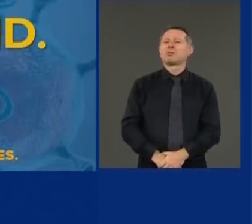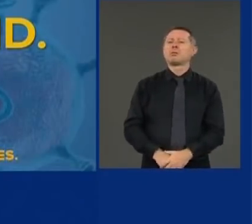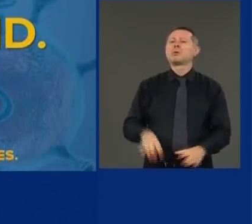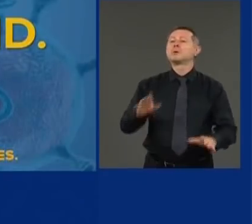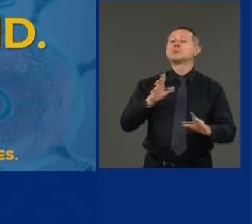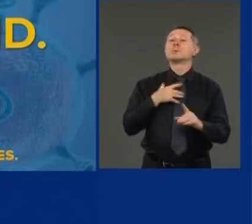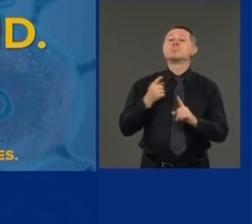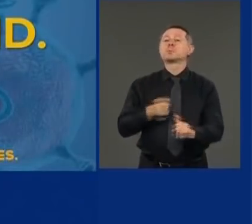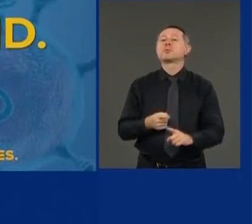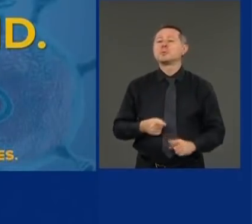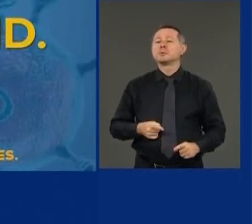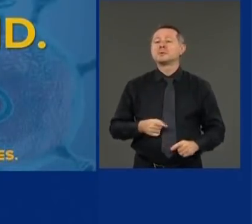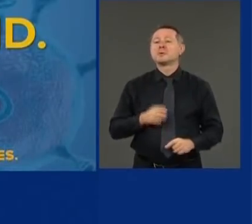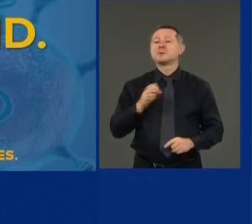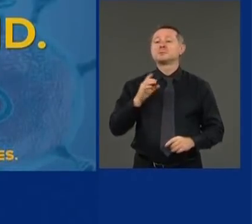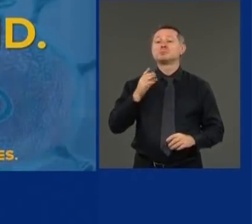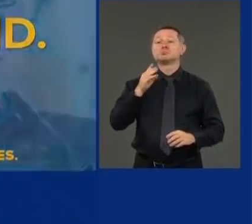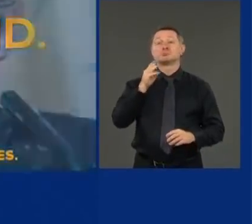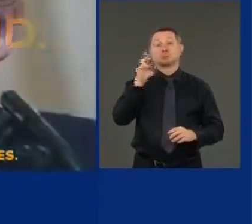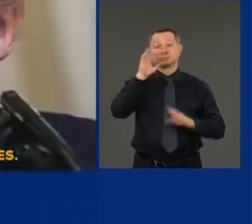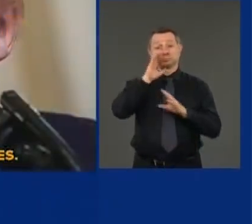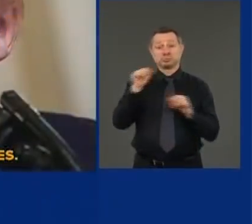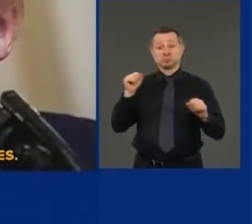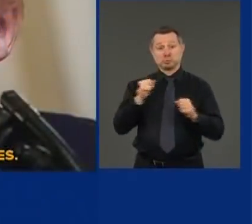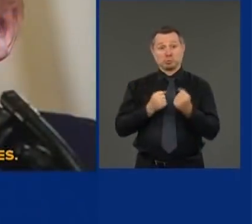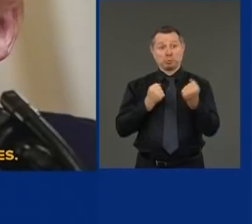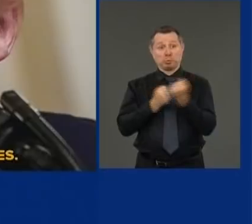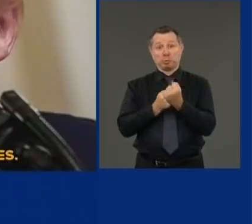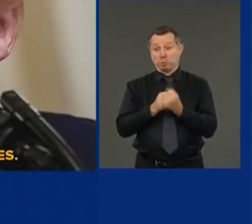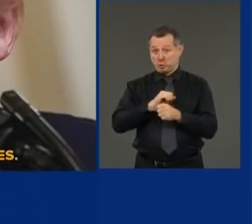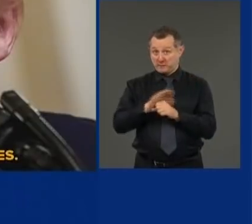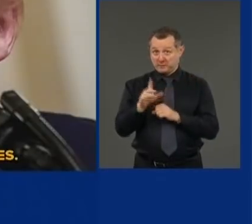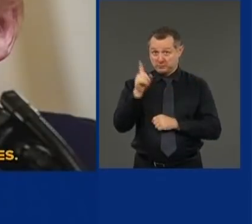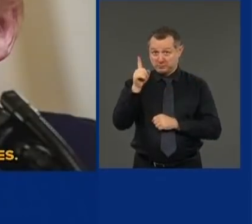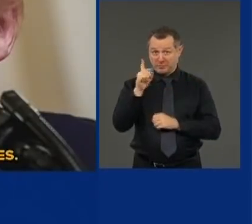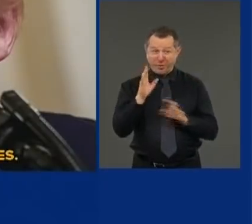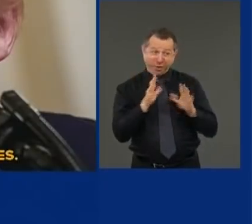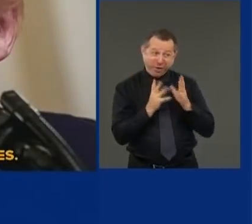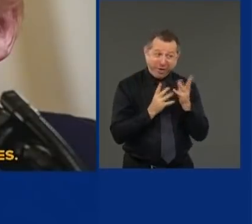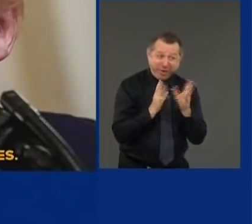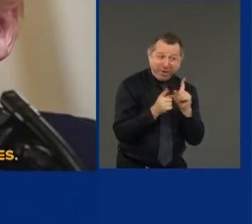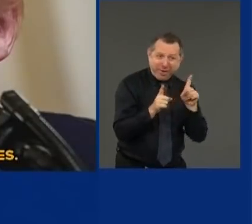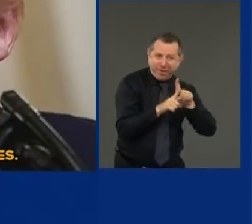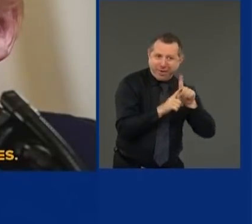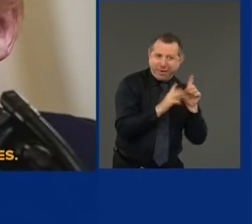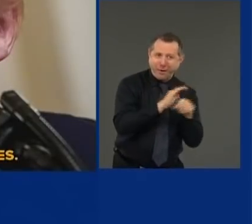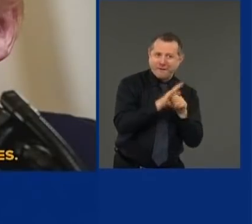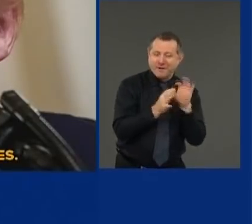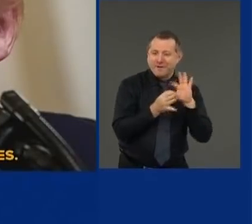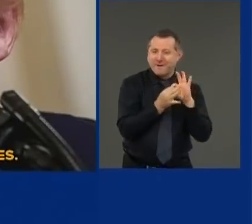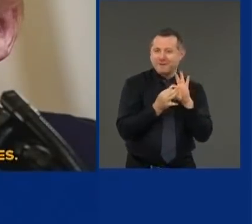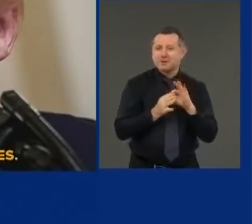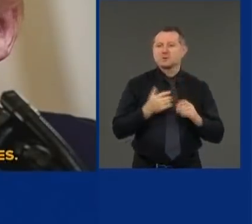WHO DID THAT HELP? IT ACTUALLY SET US BACK.